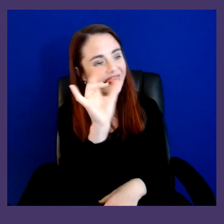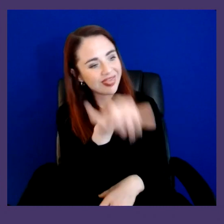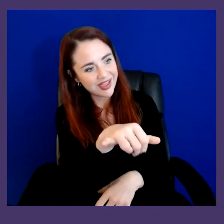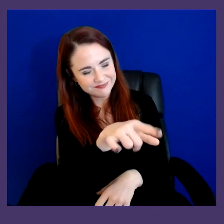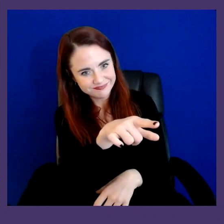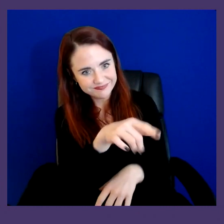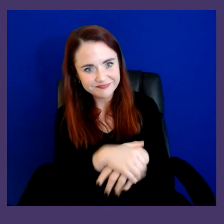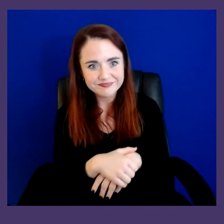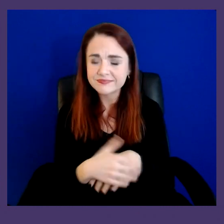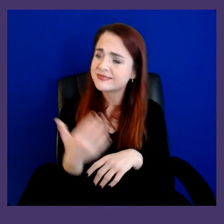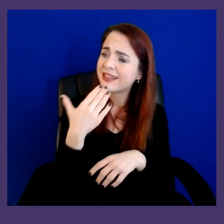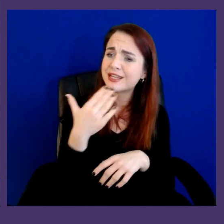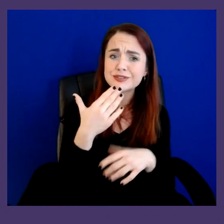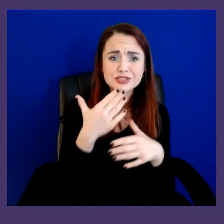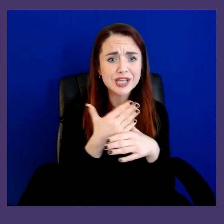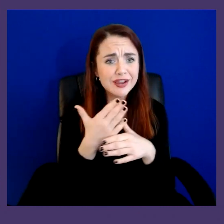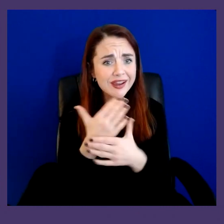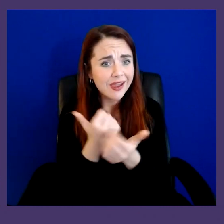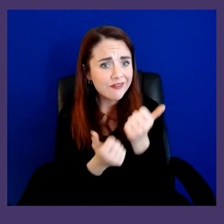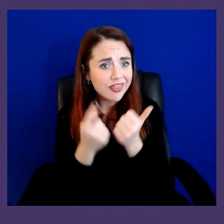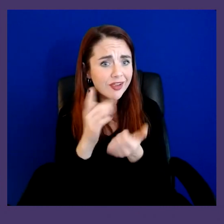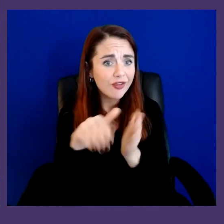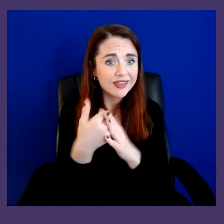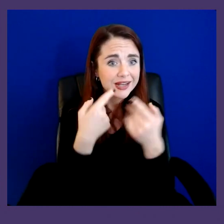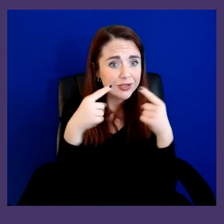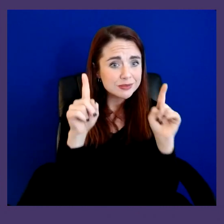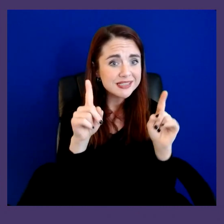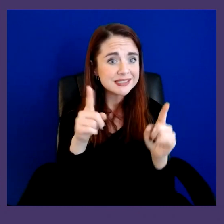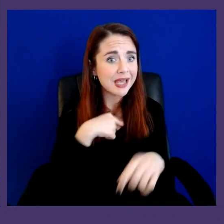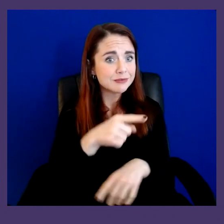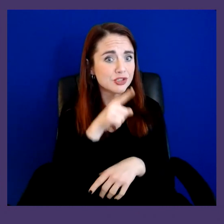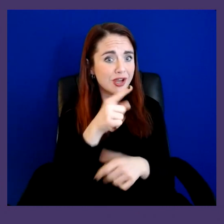all these exciting announcements, I'm sure everyone joining us today is going to be really excited